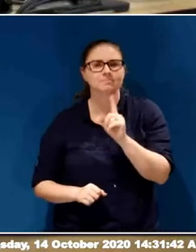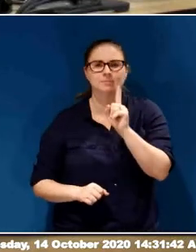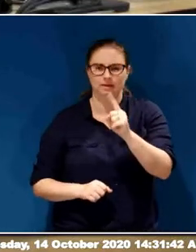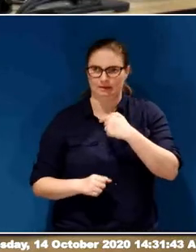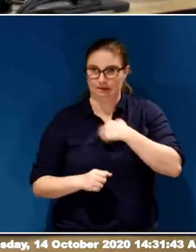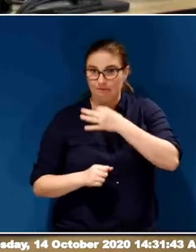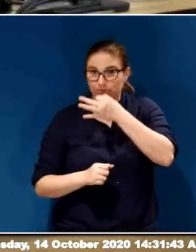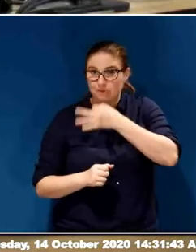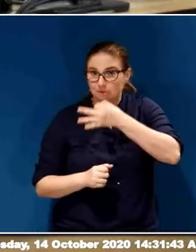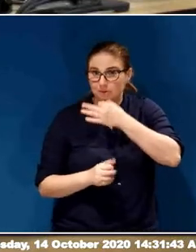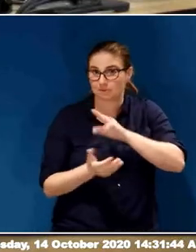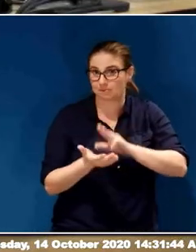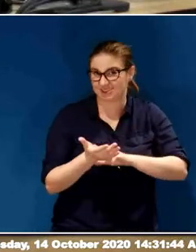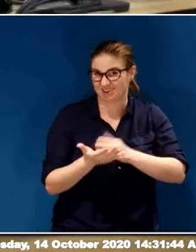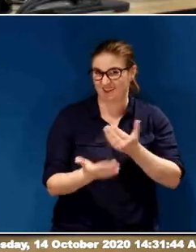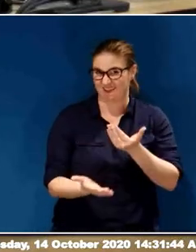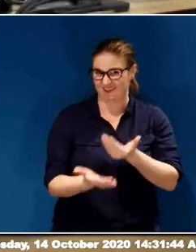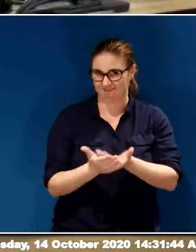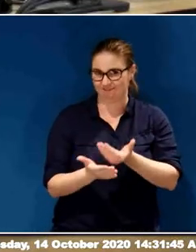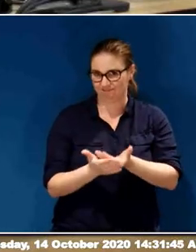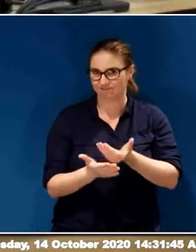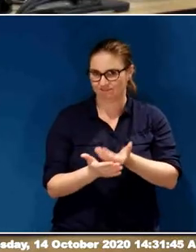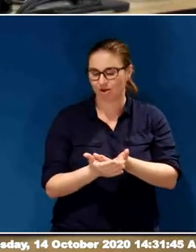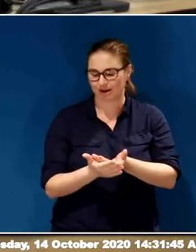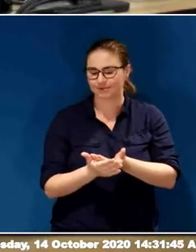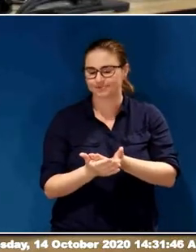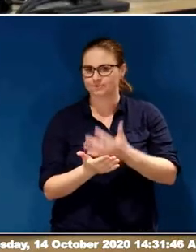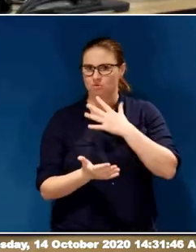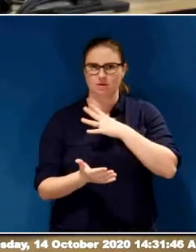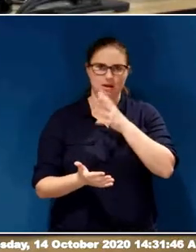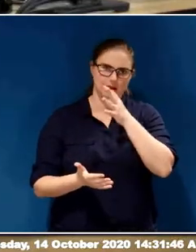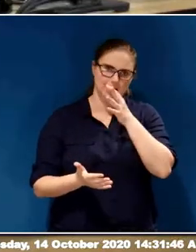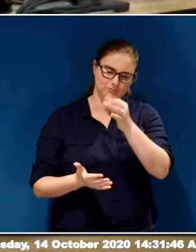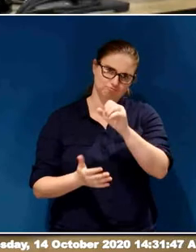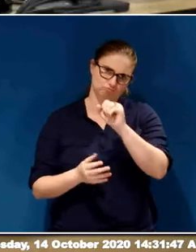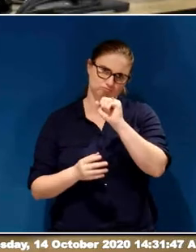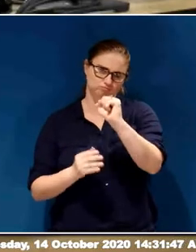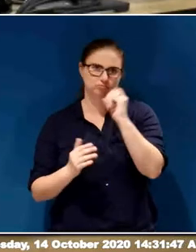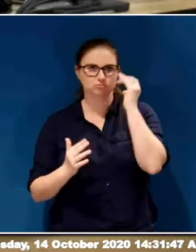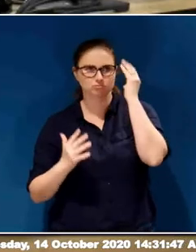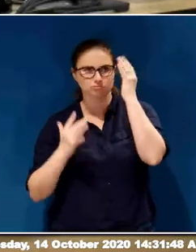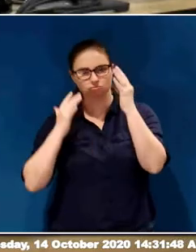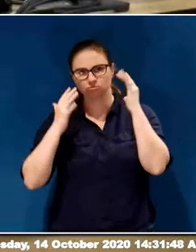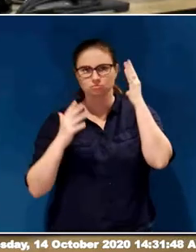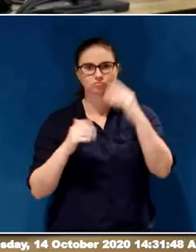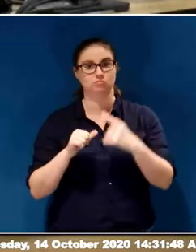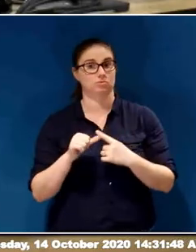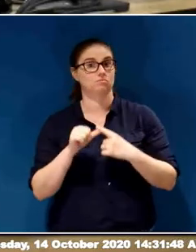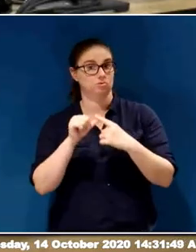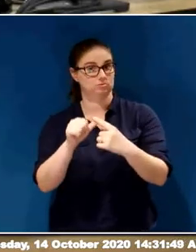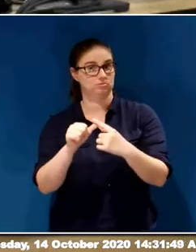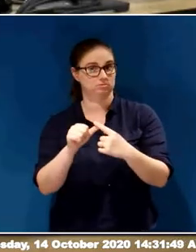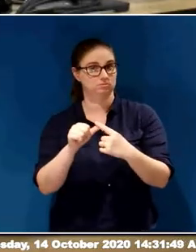response to the assertion some might make that there's simply not enough